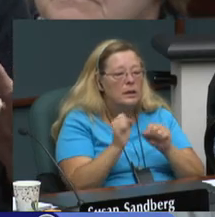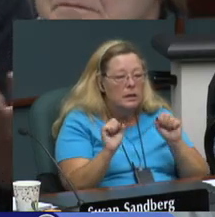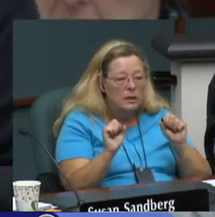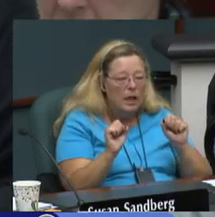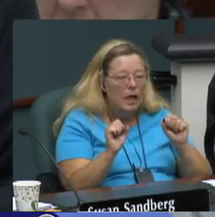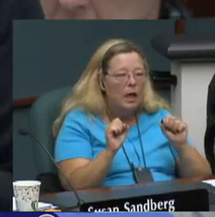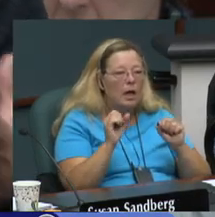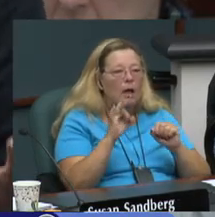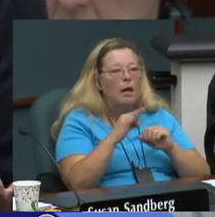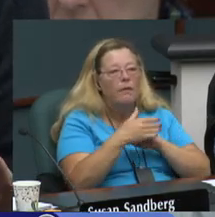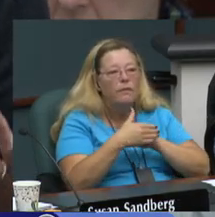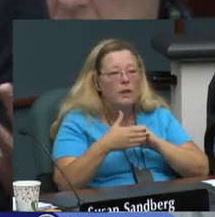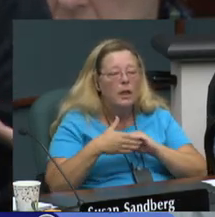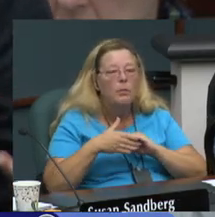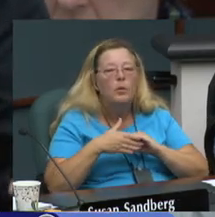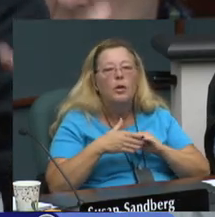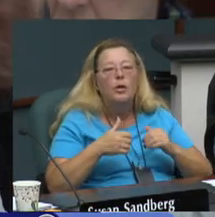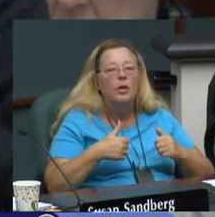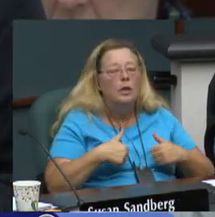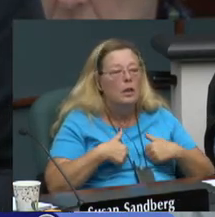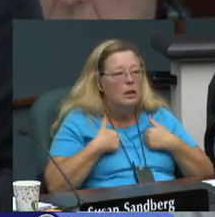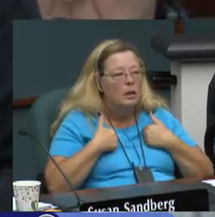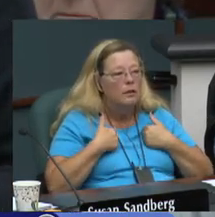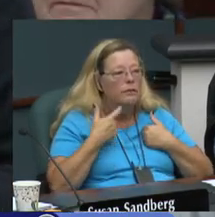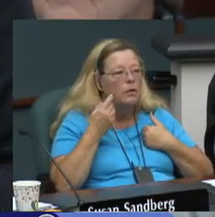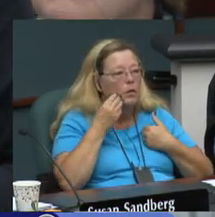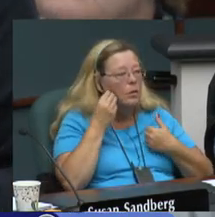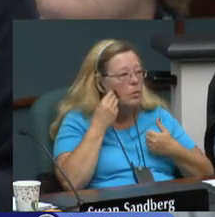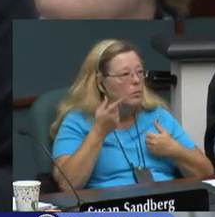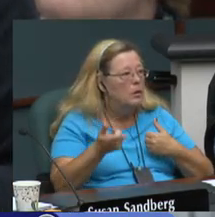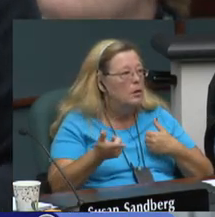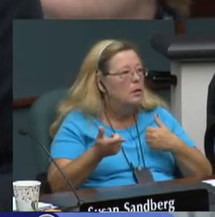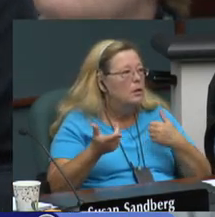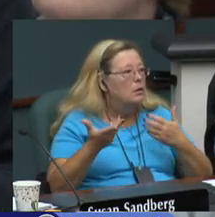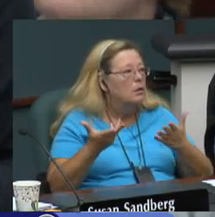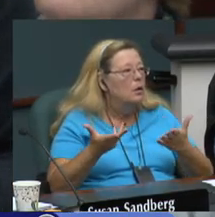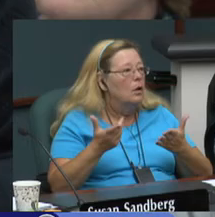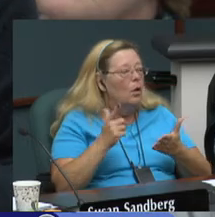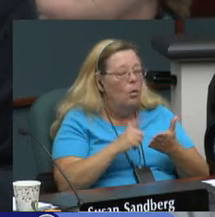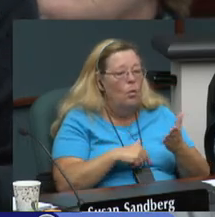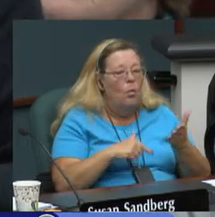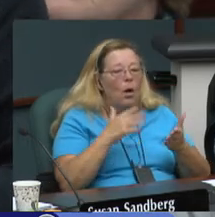neighborhood residents and the you know what's going to be best for city